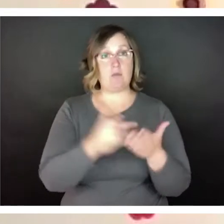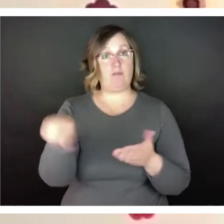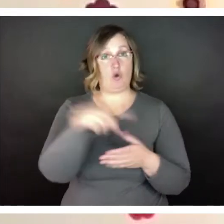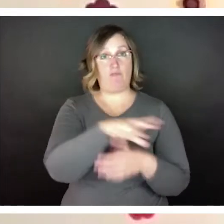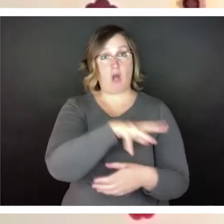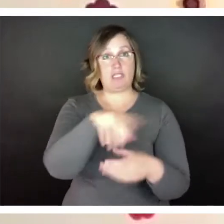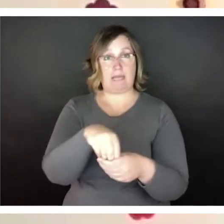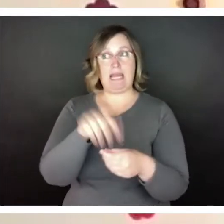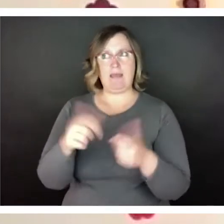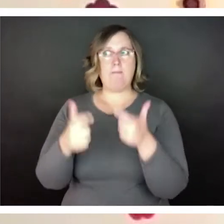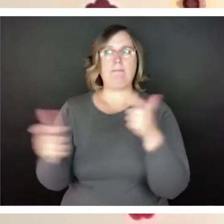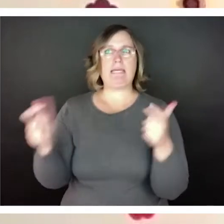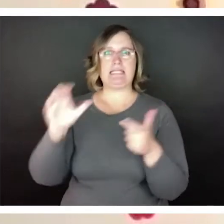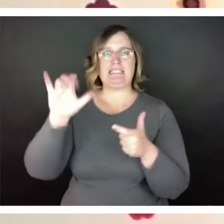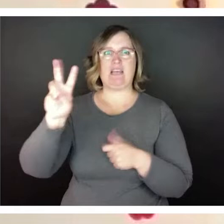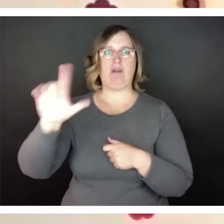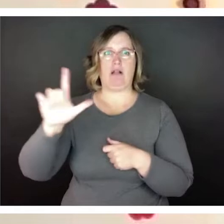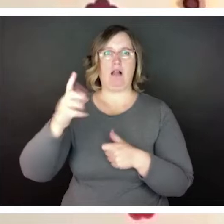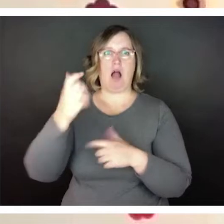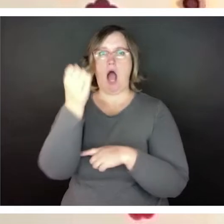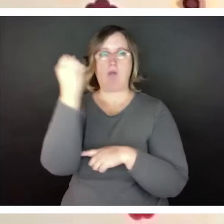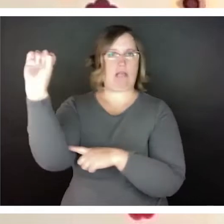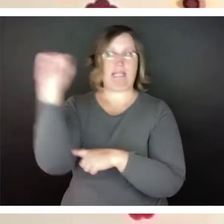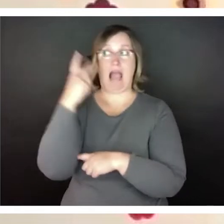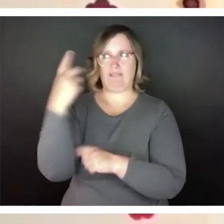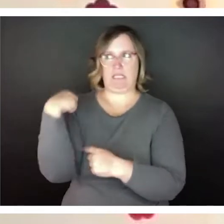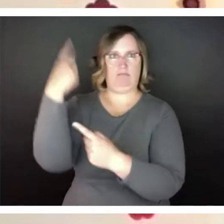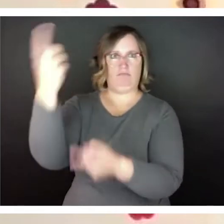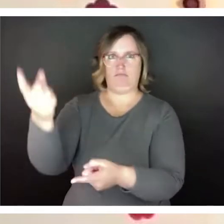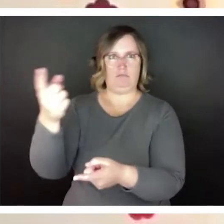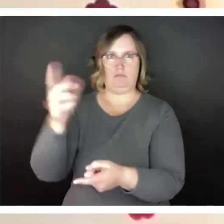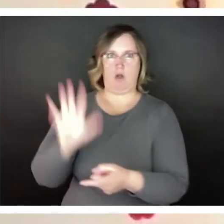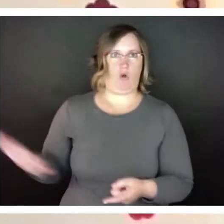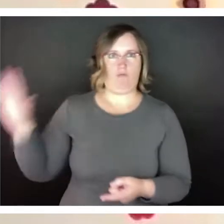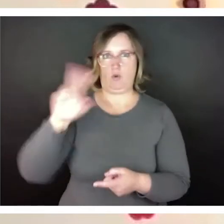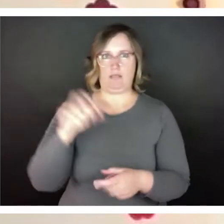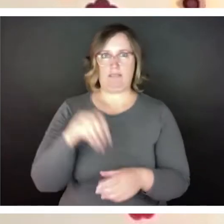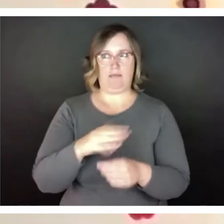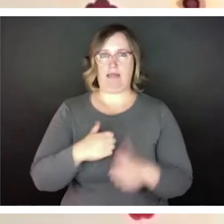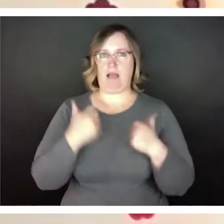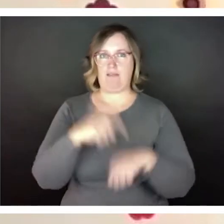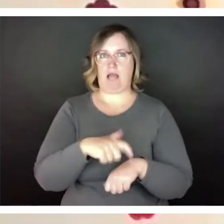in the largest civil uprisings I have seen across the nation in my lifetime, as people said no